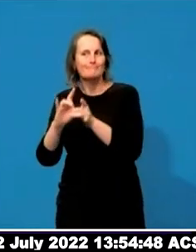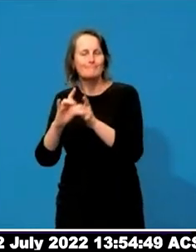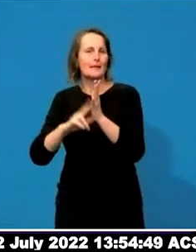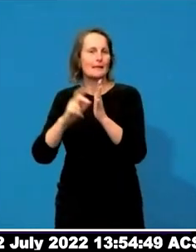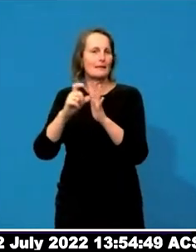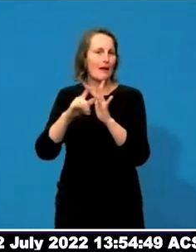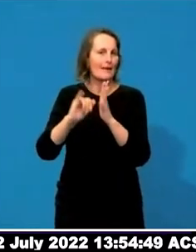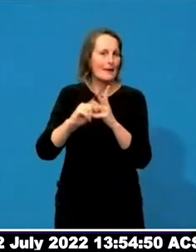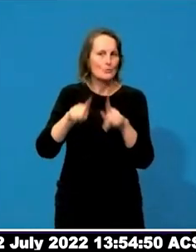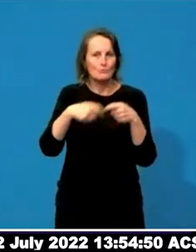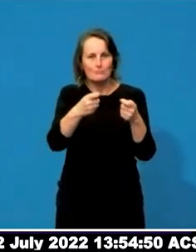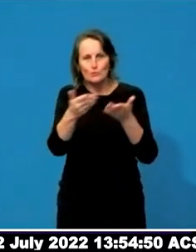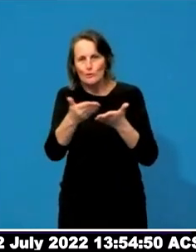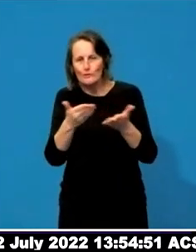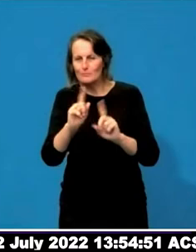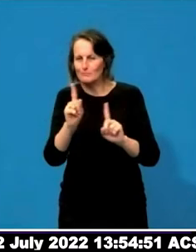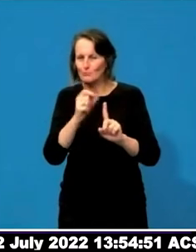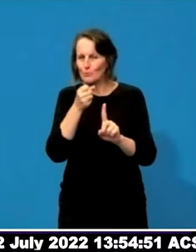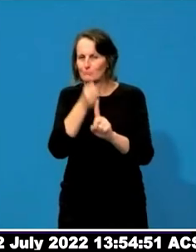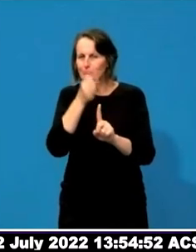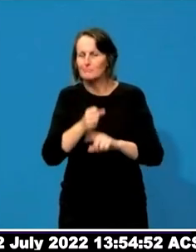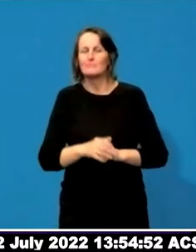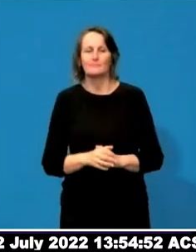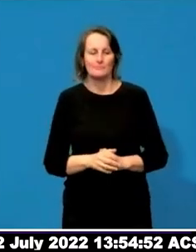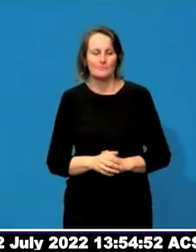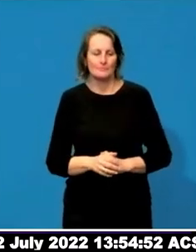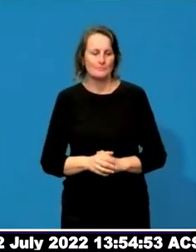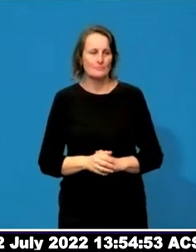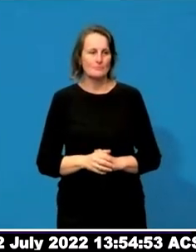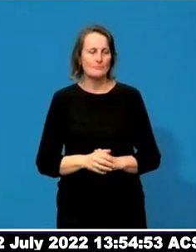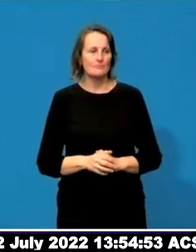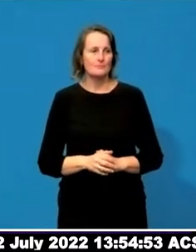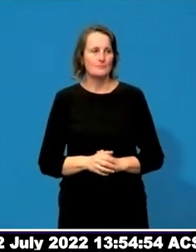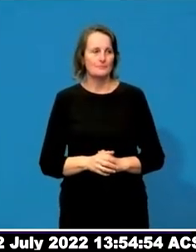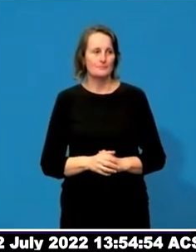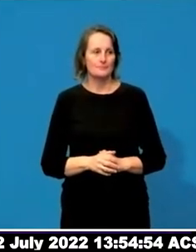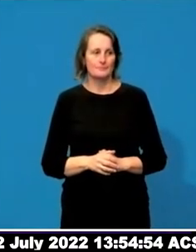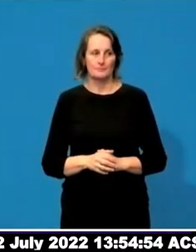Mainstream services, I should say? MS McRAE: Yep. Do you want that one Margaret, or me? You.